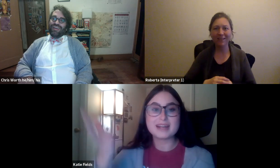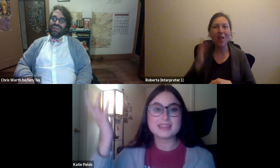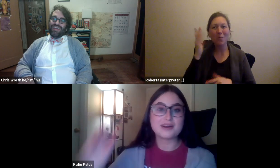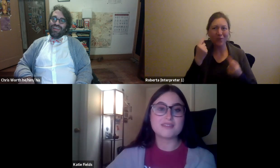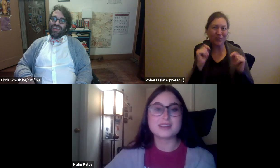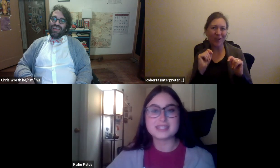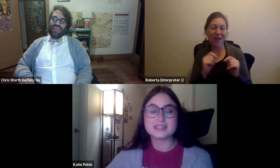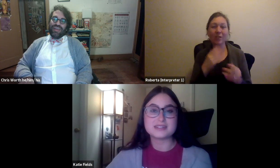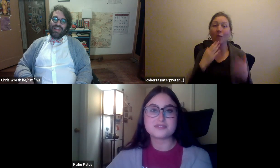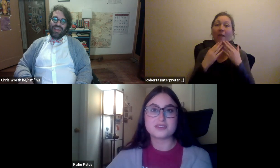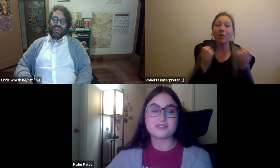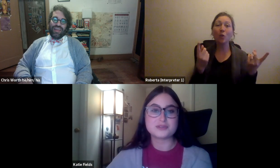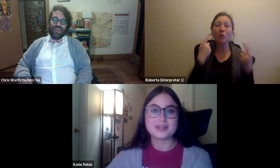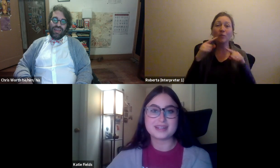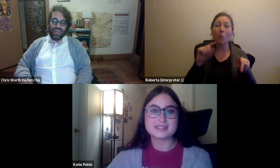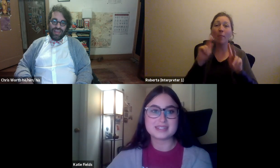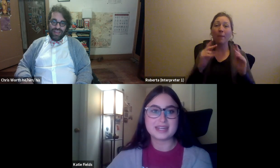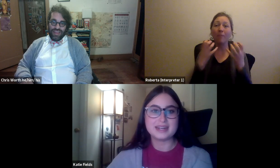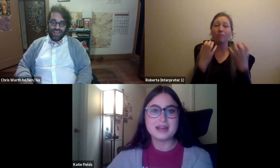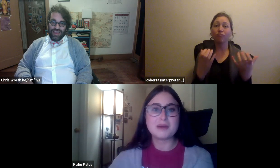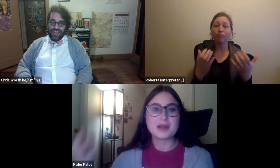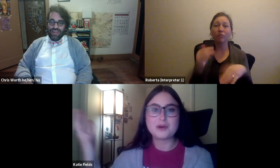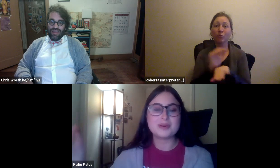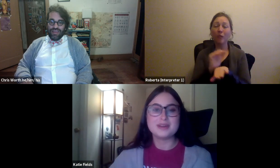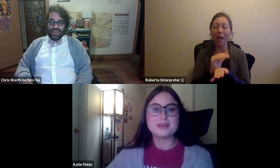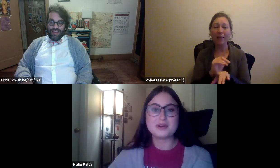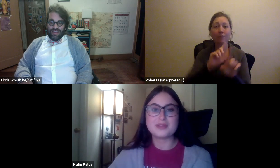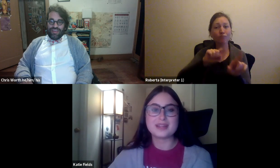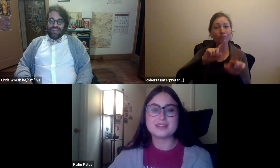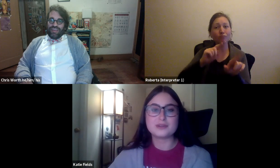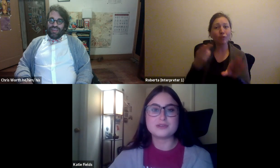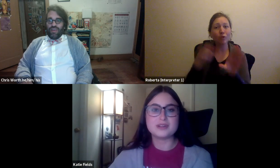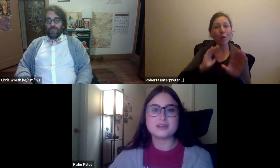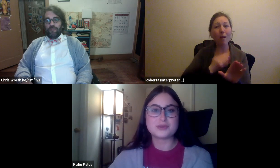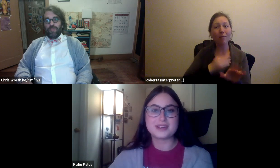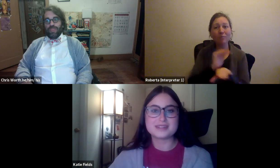Thank you to our attendees for joining us tonight. I hope you will join us in